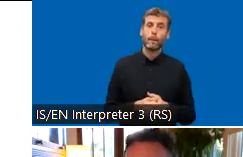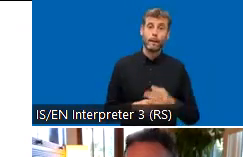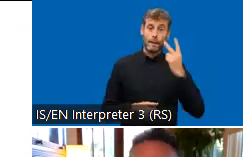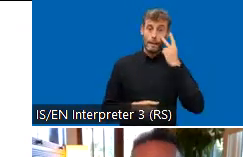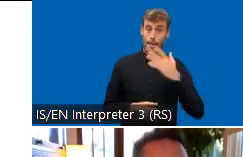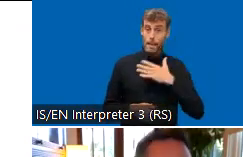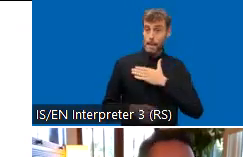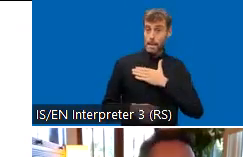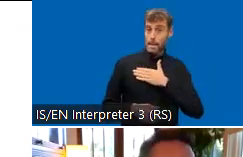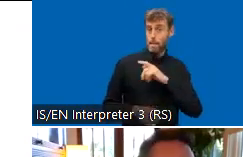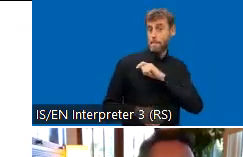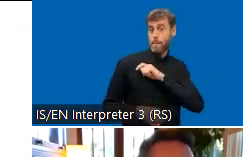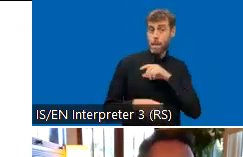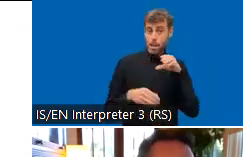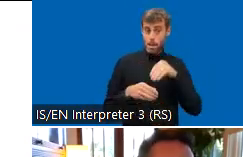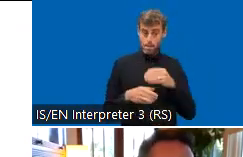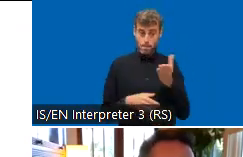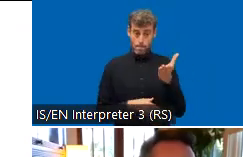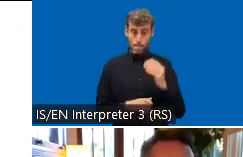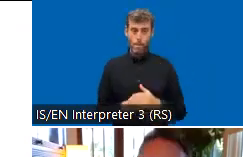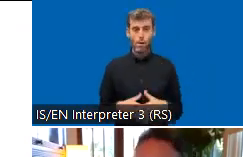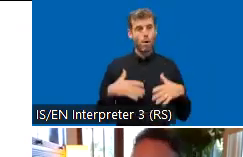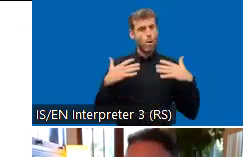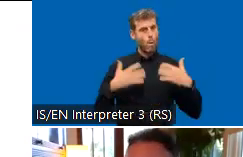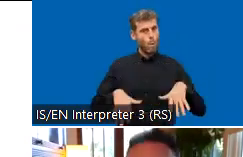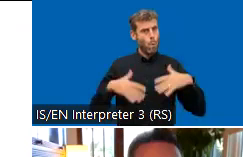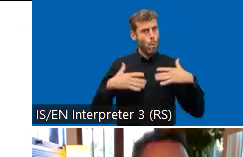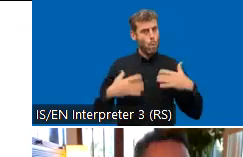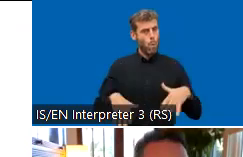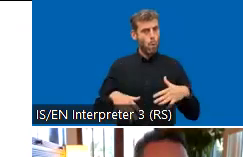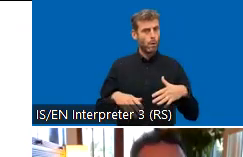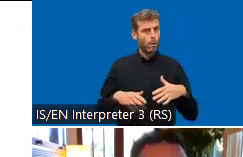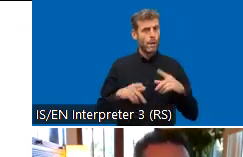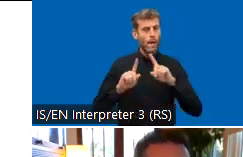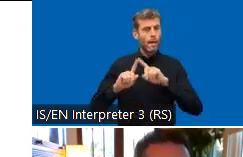on the screen right now. It shows our industry sector members and it goes from IT, government,